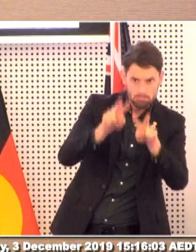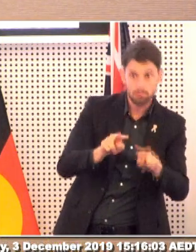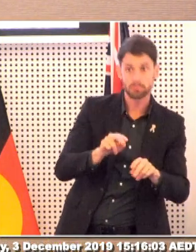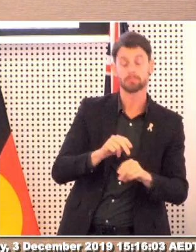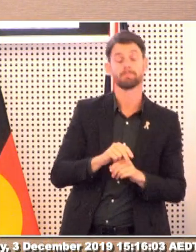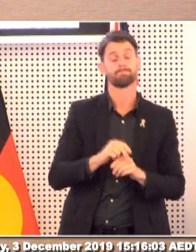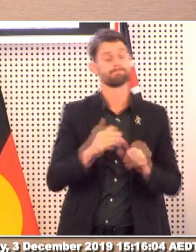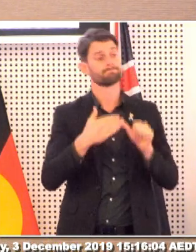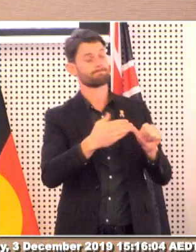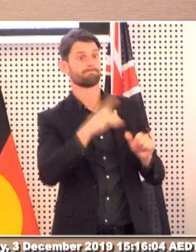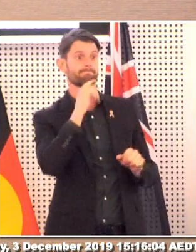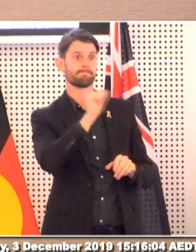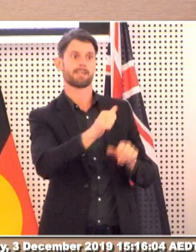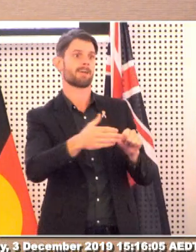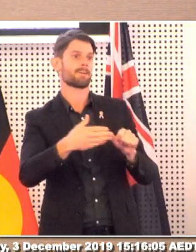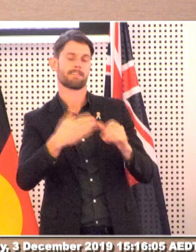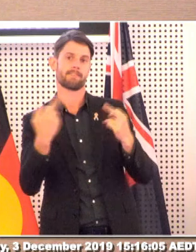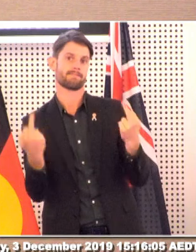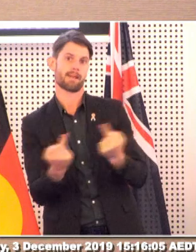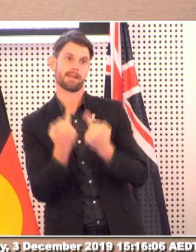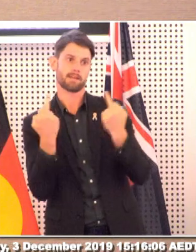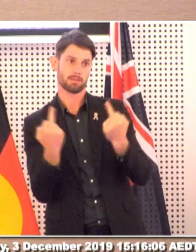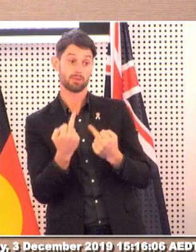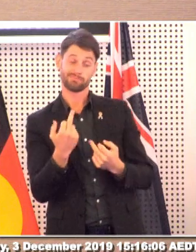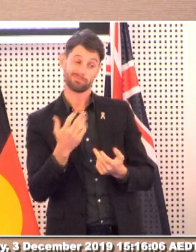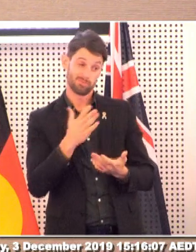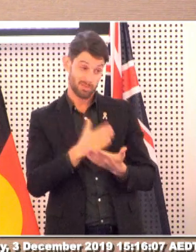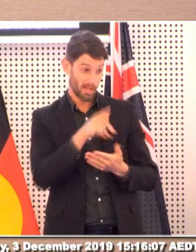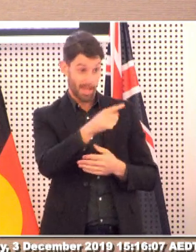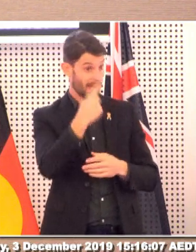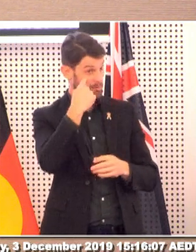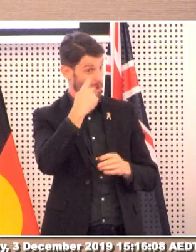I think in – if you go back practically every community visitor annual report will